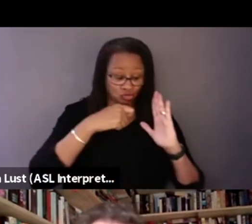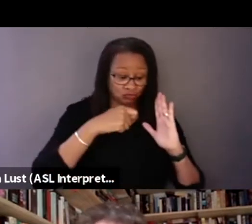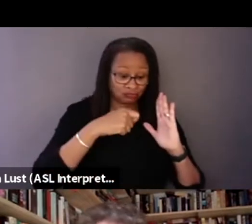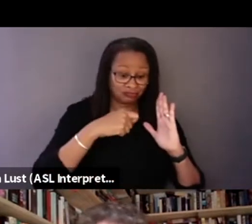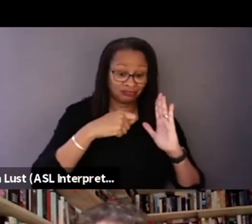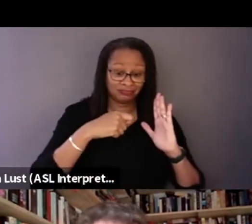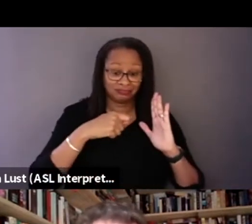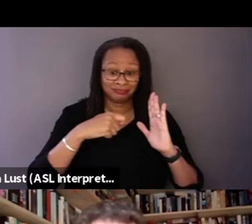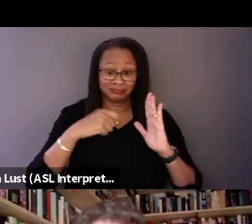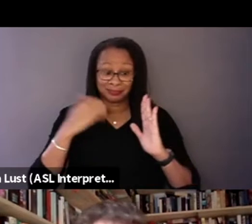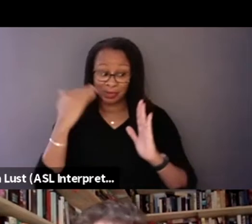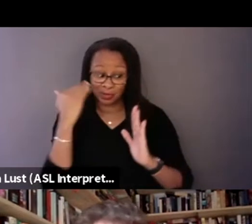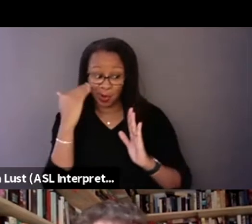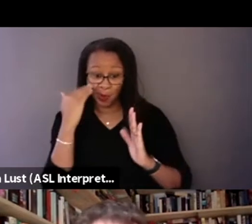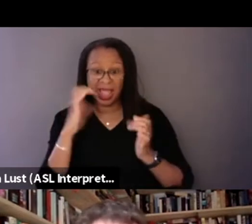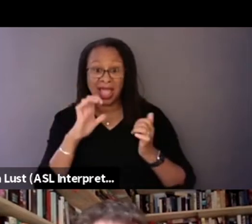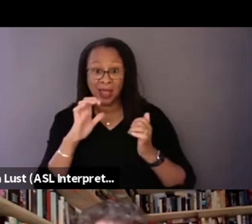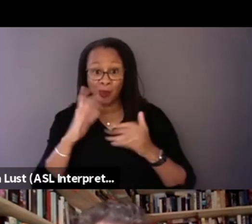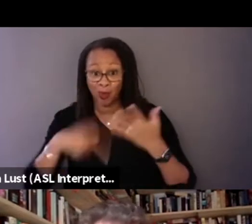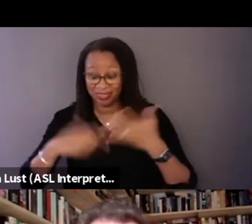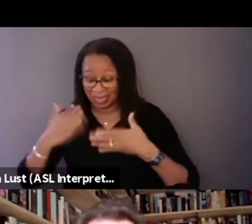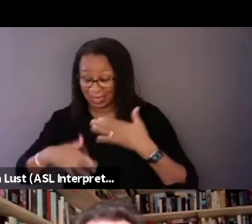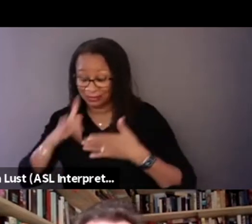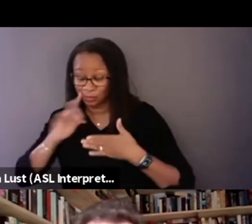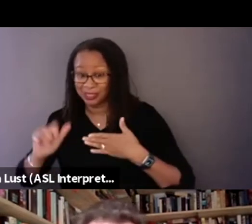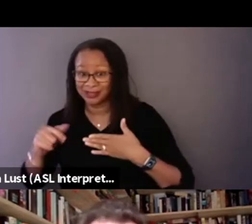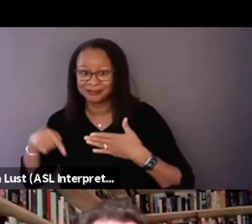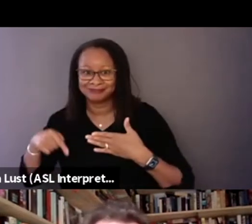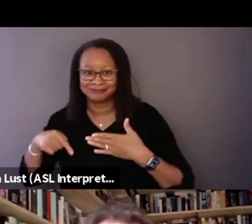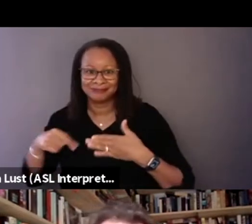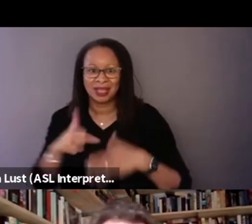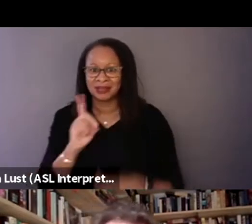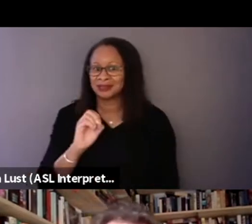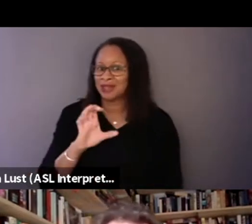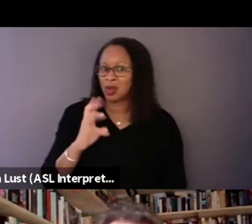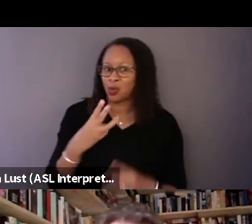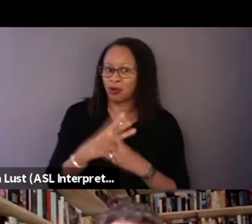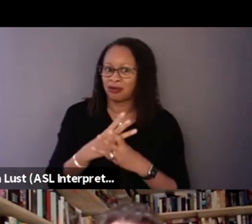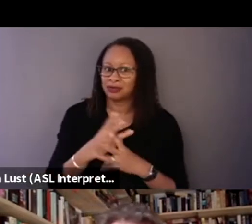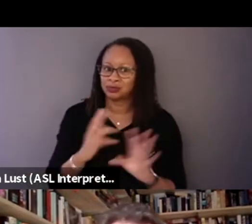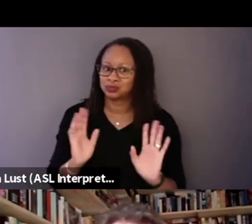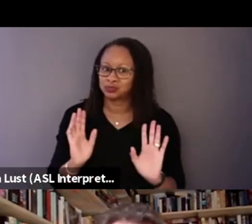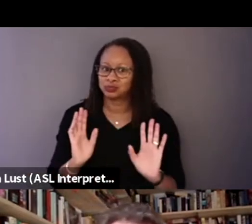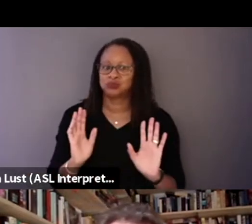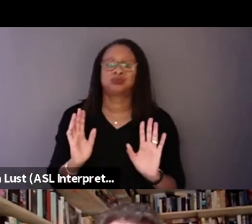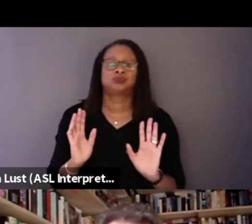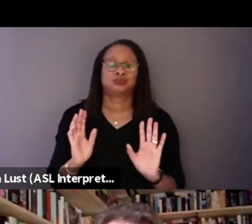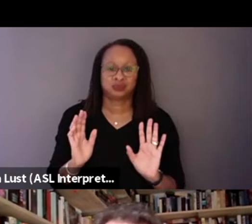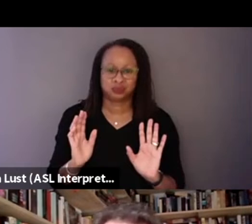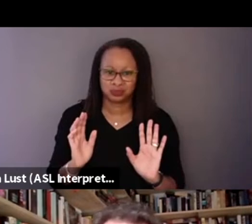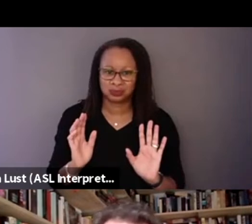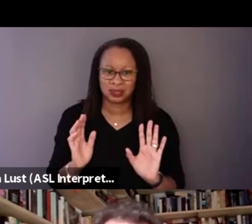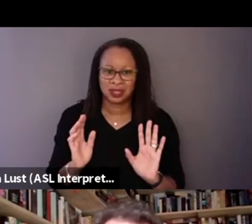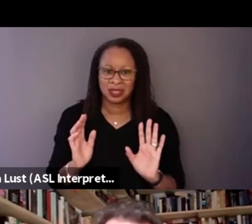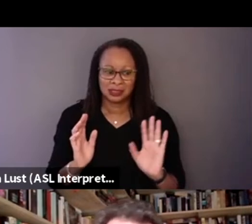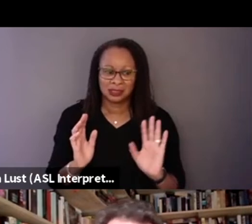knowing how they will come together. The documentary world is you have all of this material